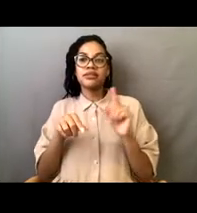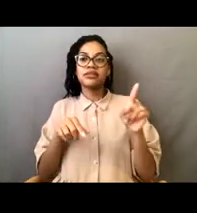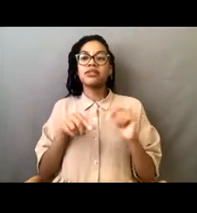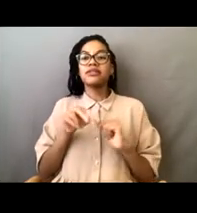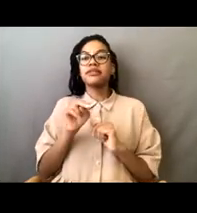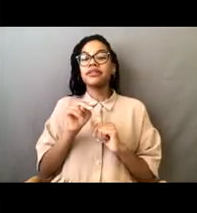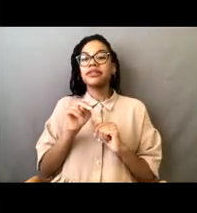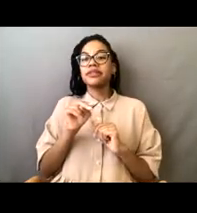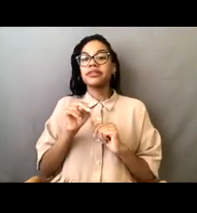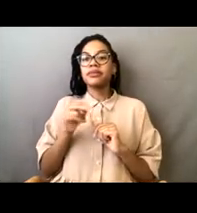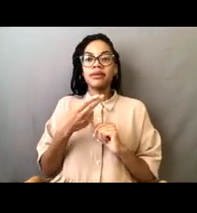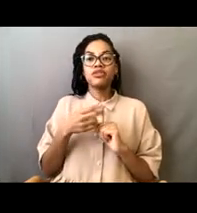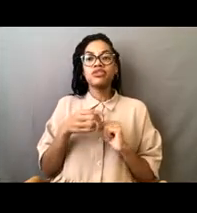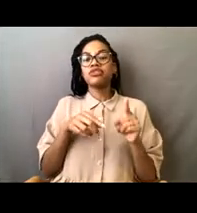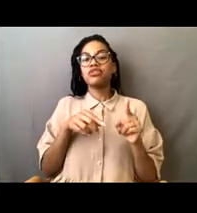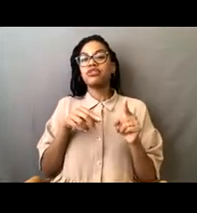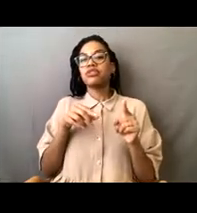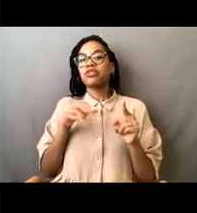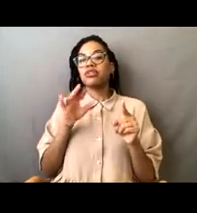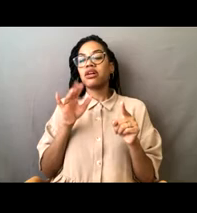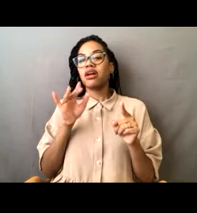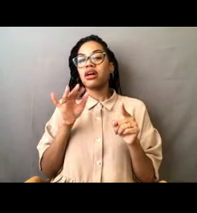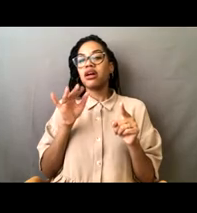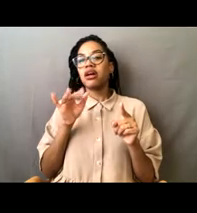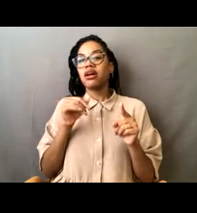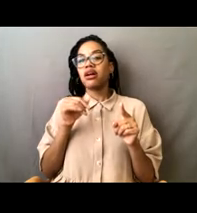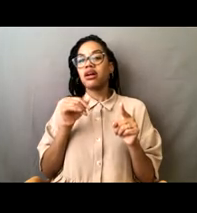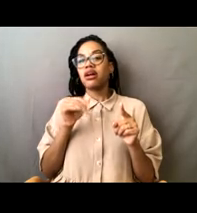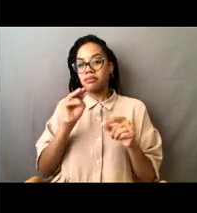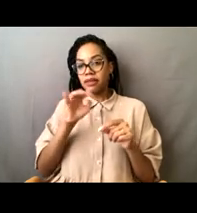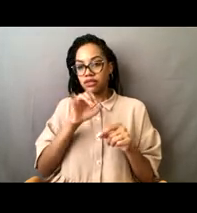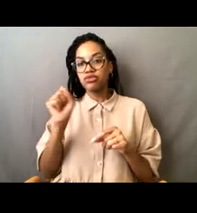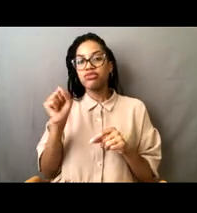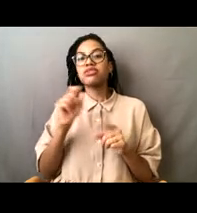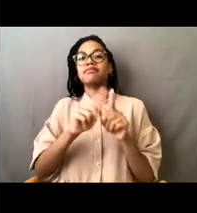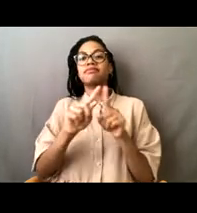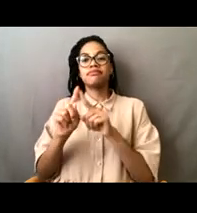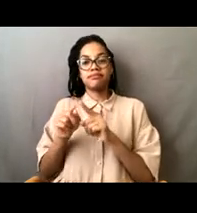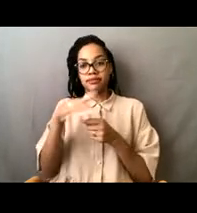So just to get you kind of oriented. So it's a fresh water body in the Northeast portion of the United States,